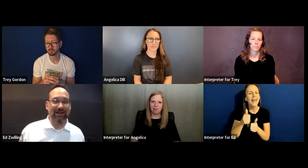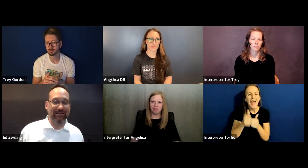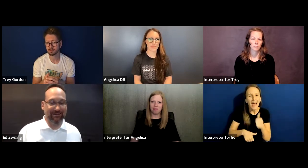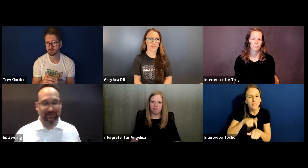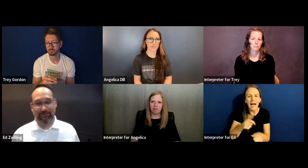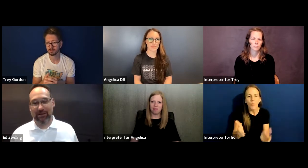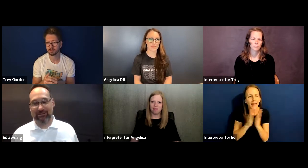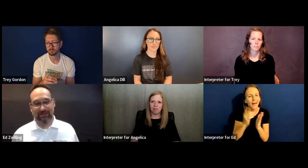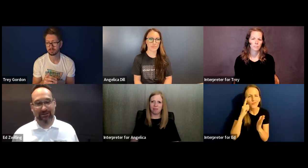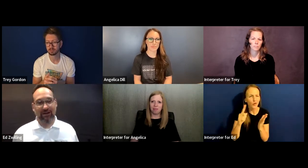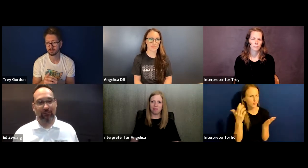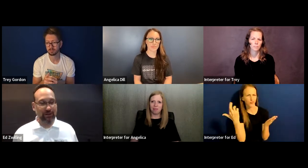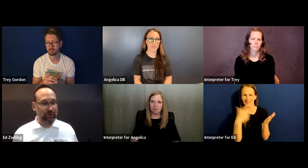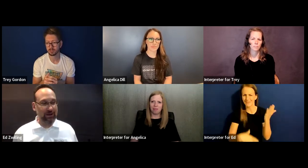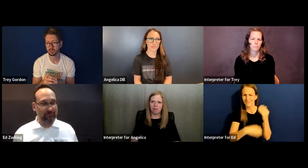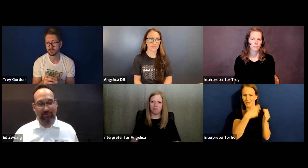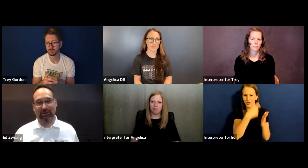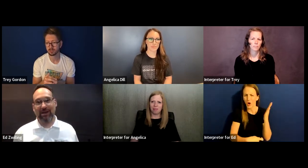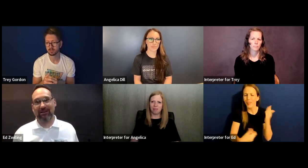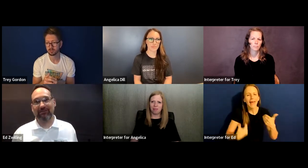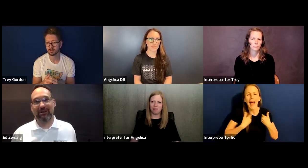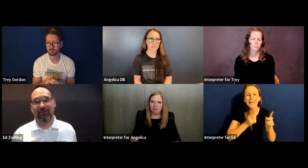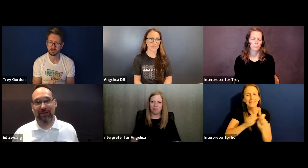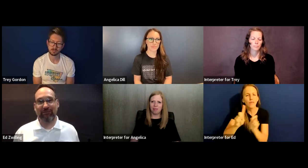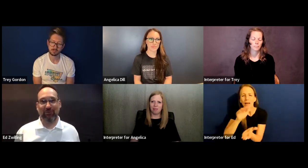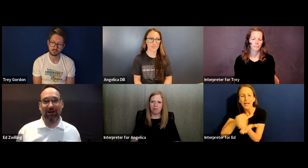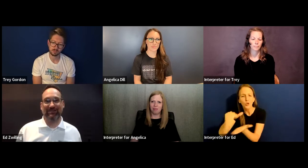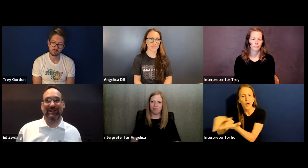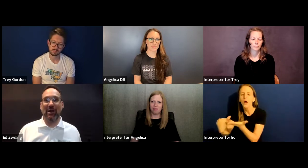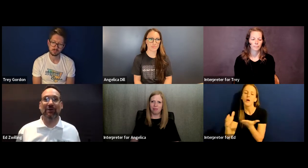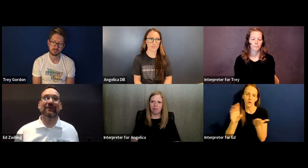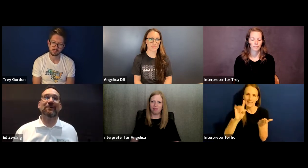and and so yeah we got her that money back and they don't they have a new policy now